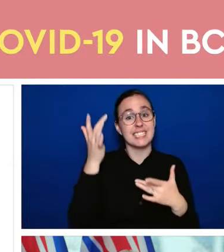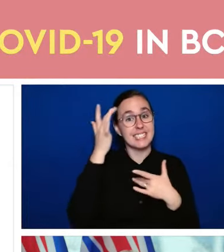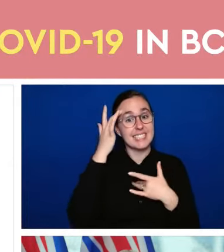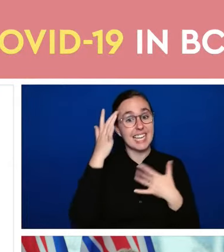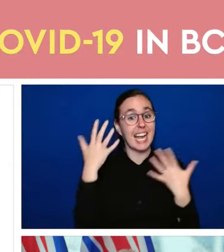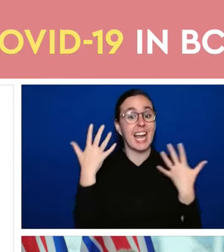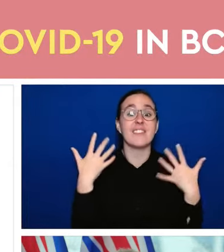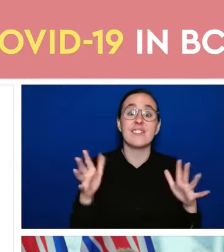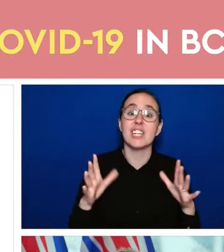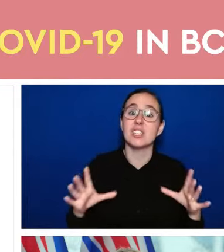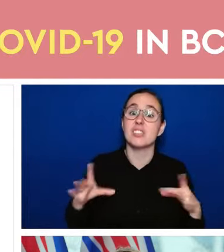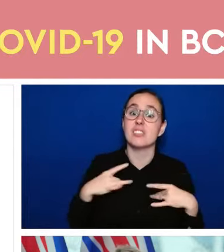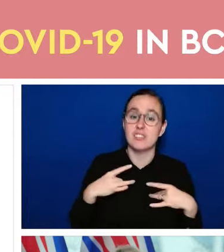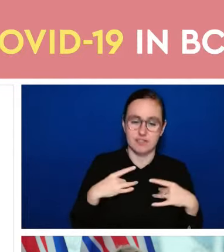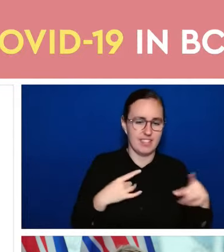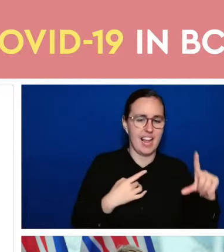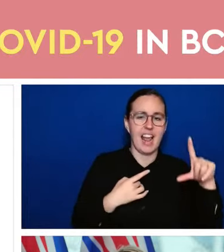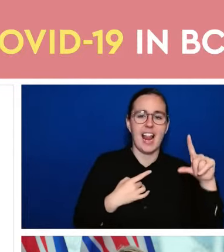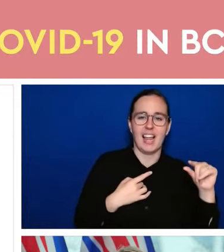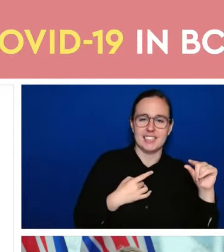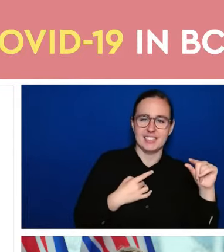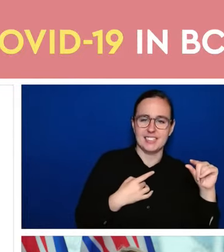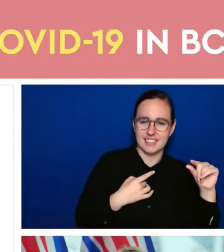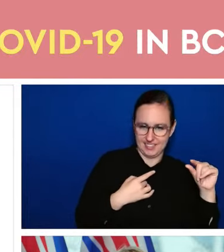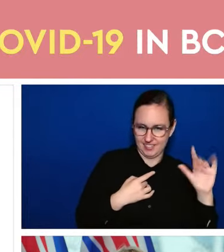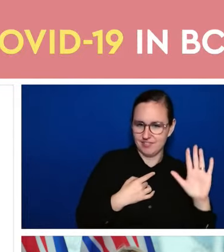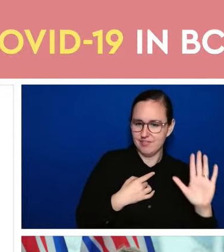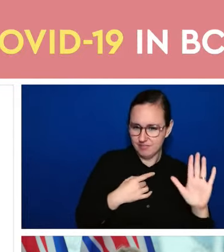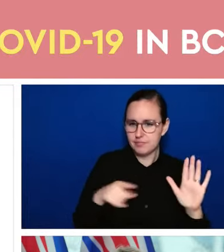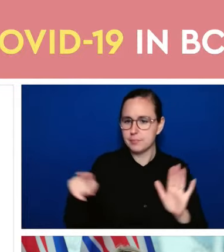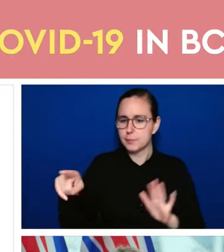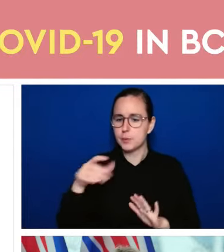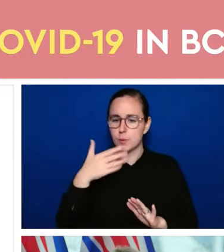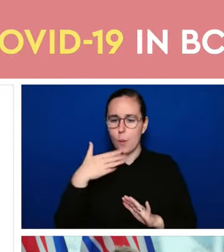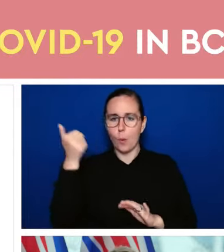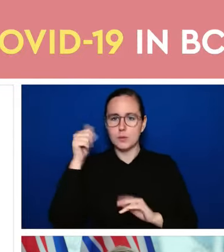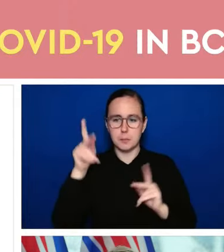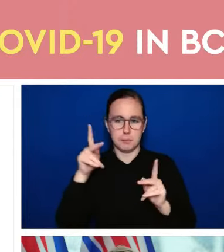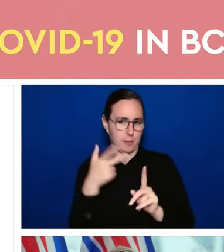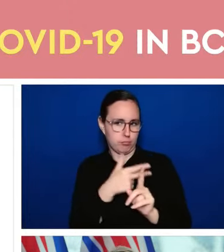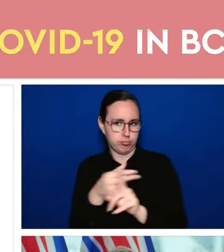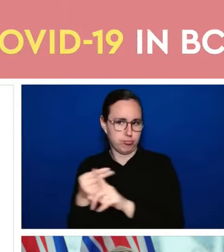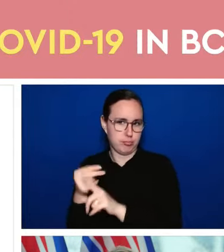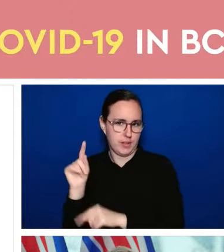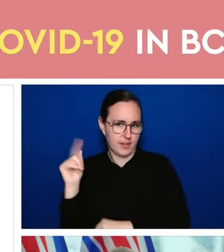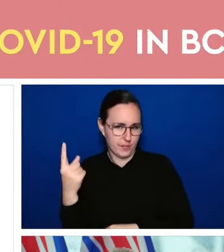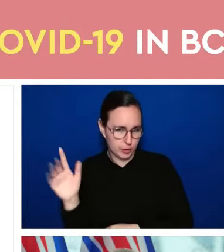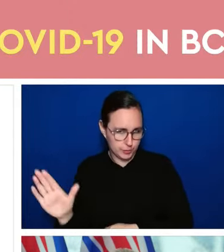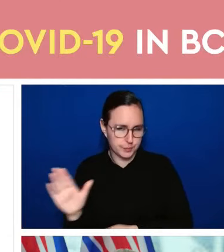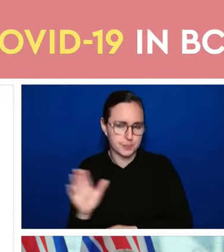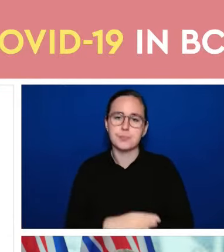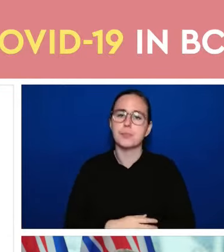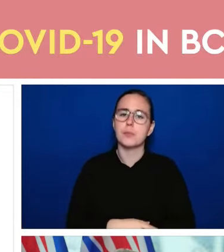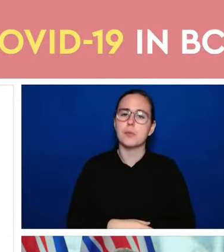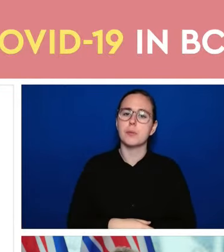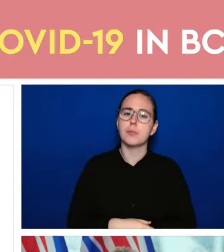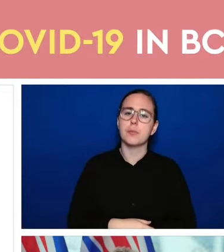us to recognise that that means that we need to make sure that we keep posting the antibodies than those people who are most